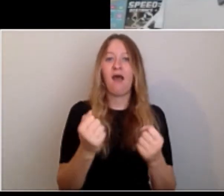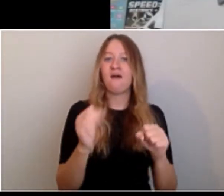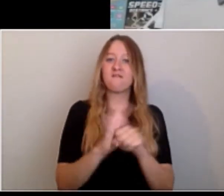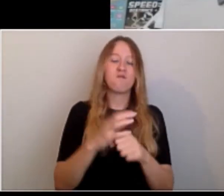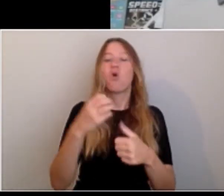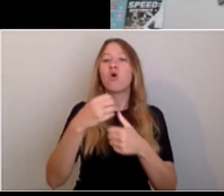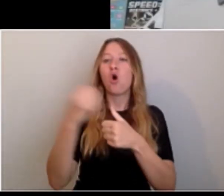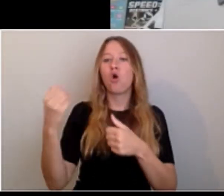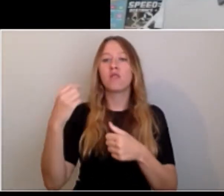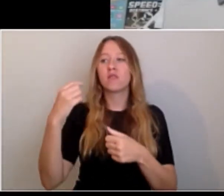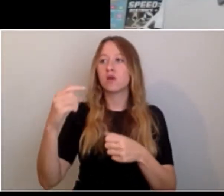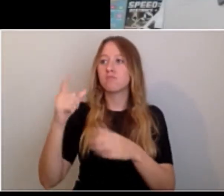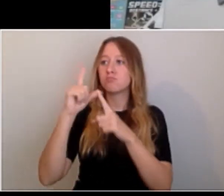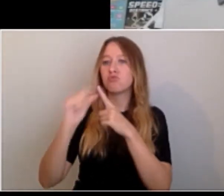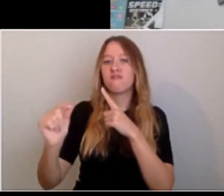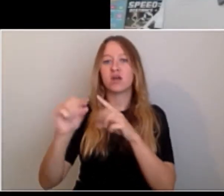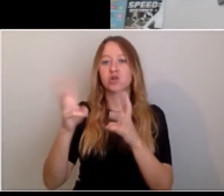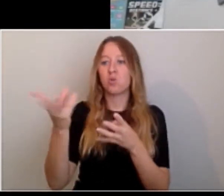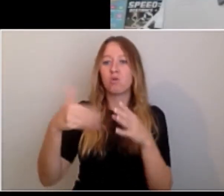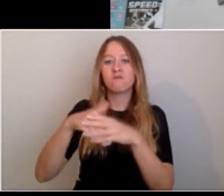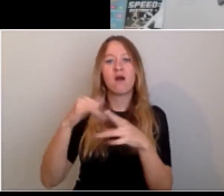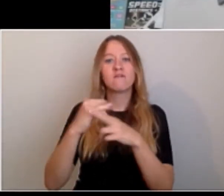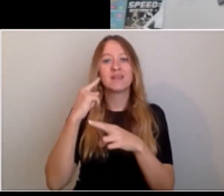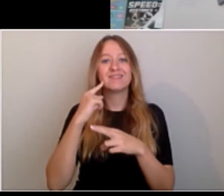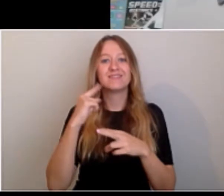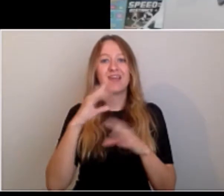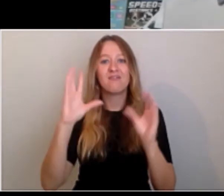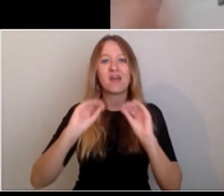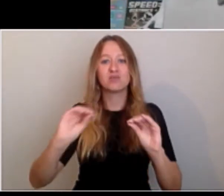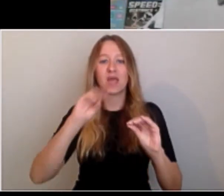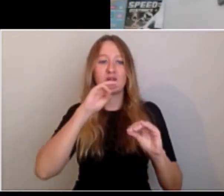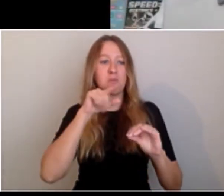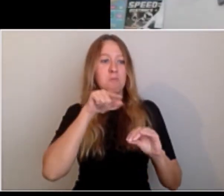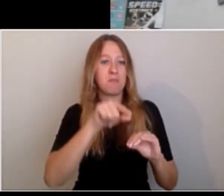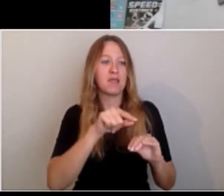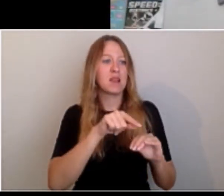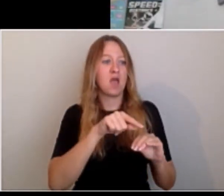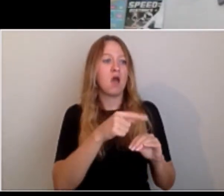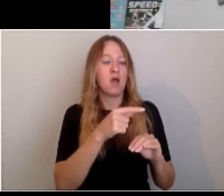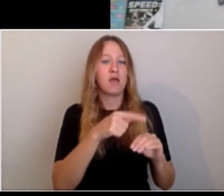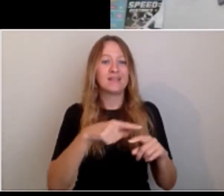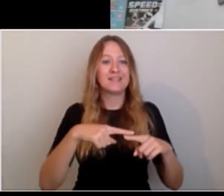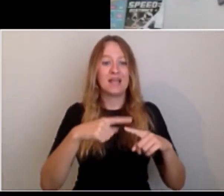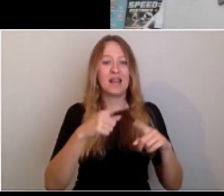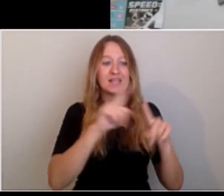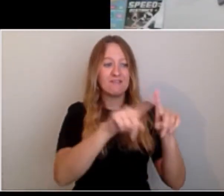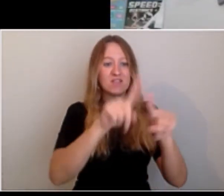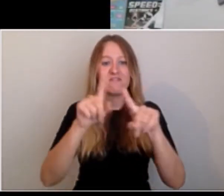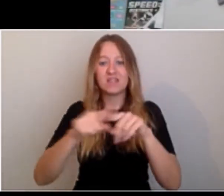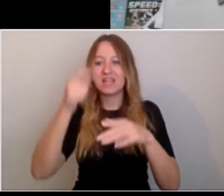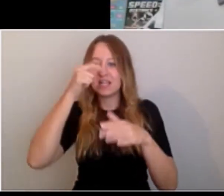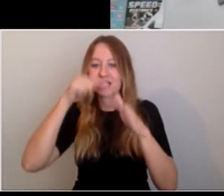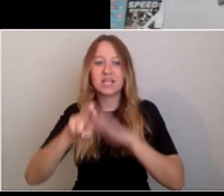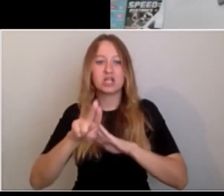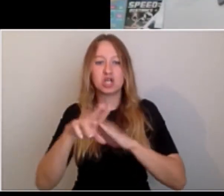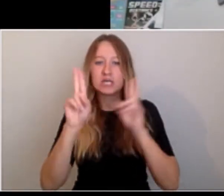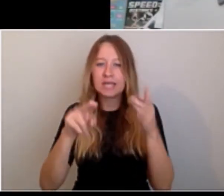any professional working in Deaf education, so if they move forward to another teacher, that they can refer to this ISL STEM